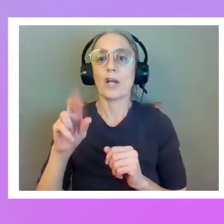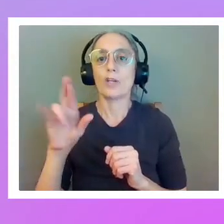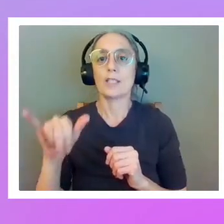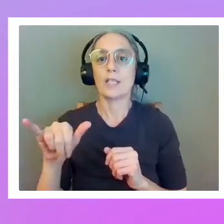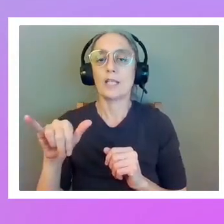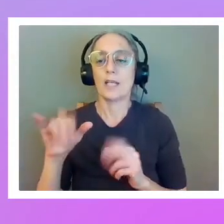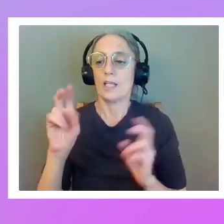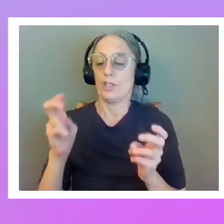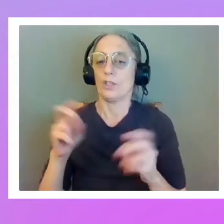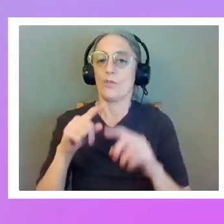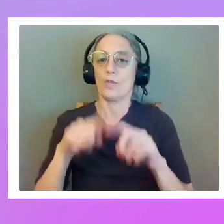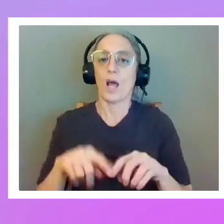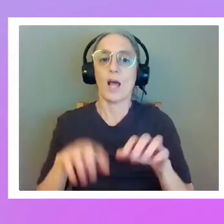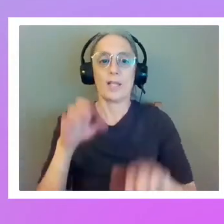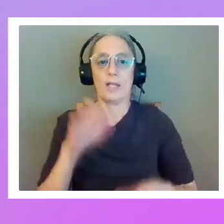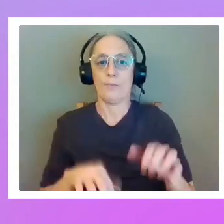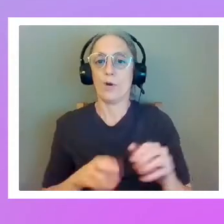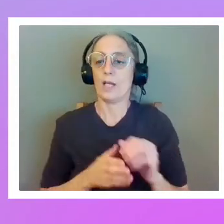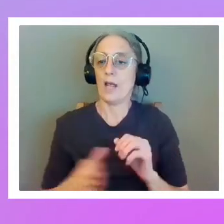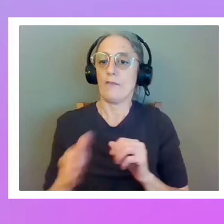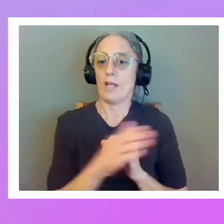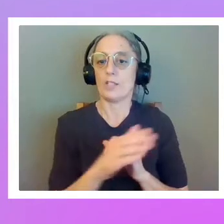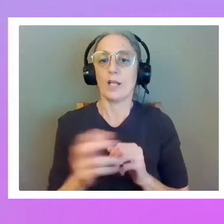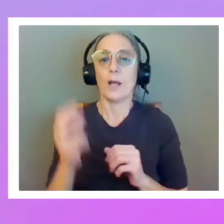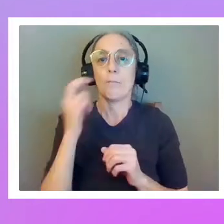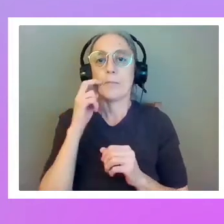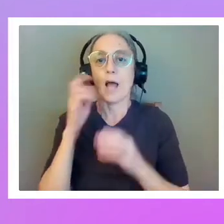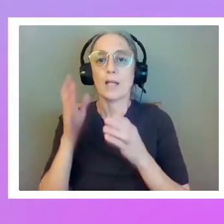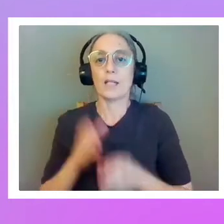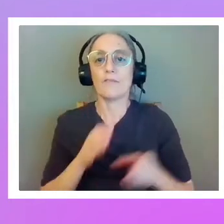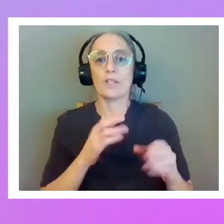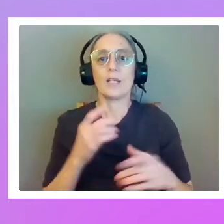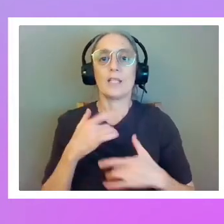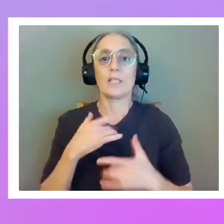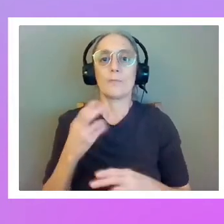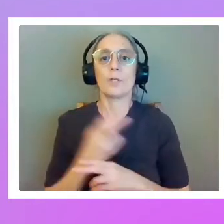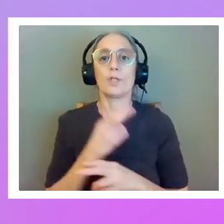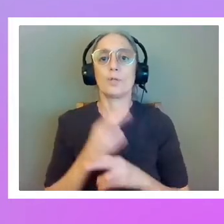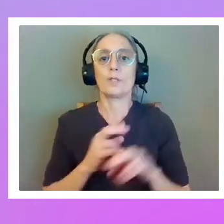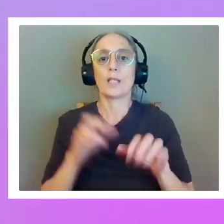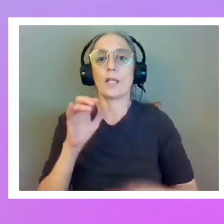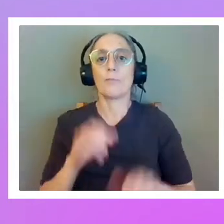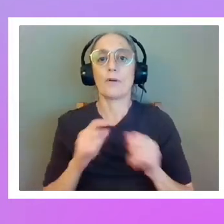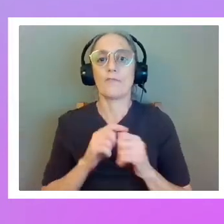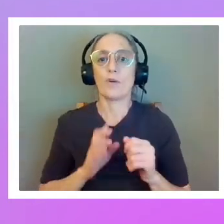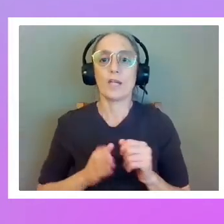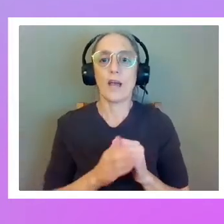Blind individuals typically use a keyboard for navigation in combination with screen readers